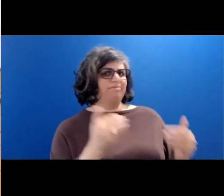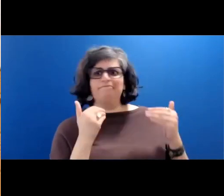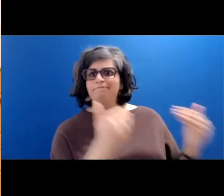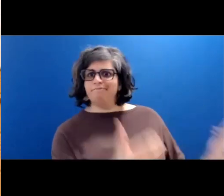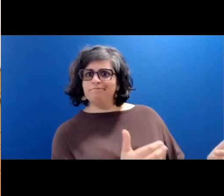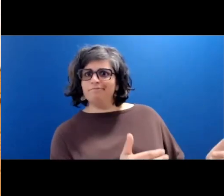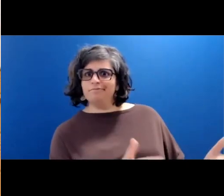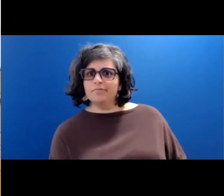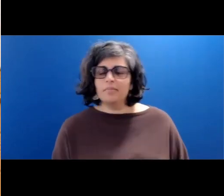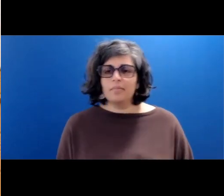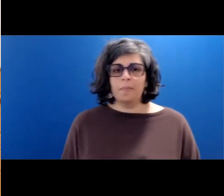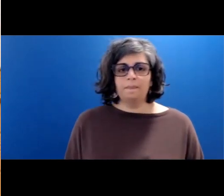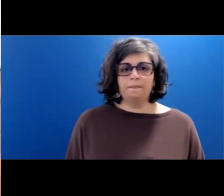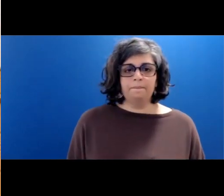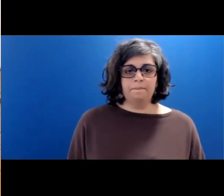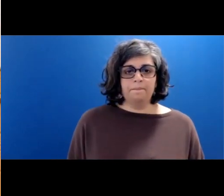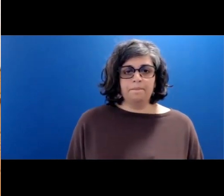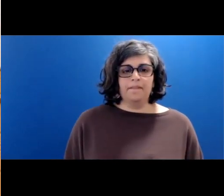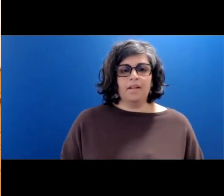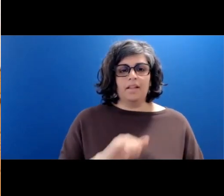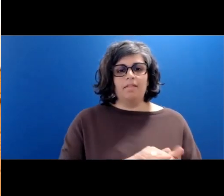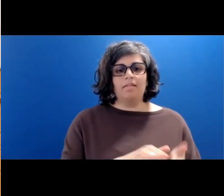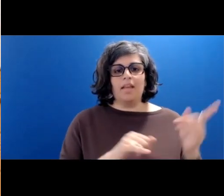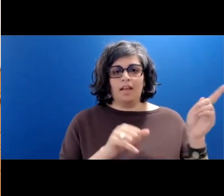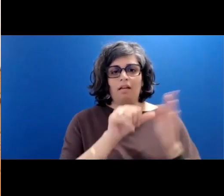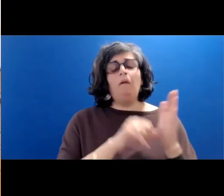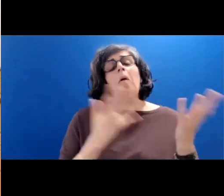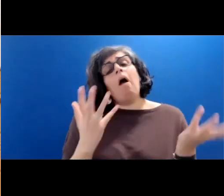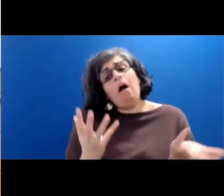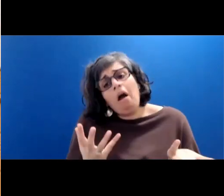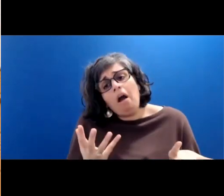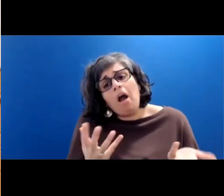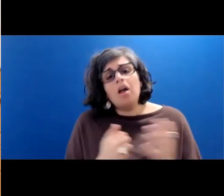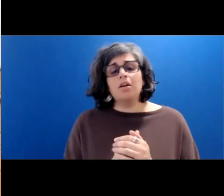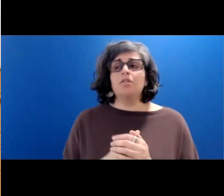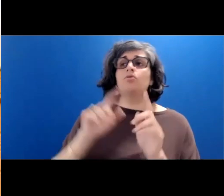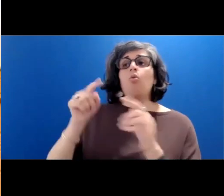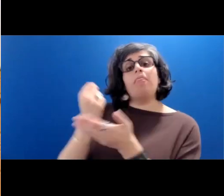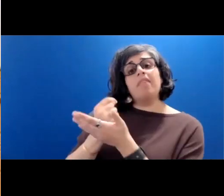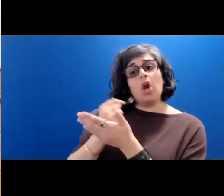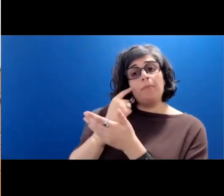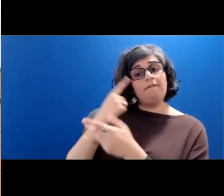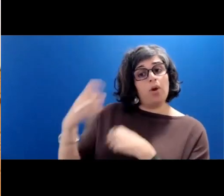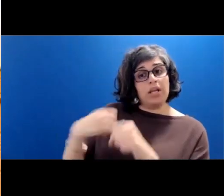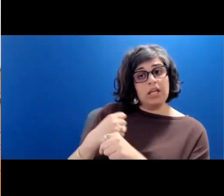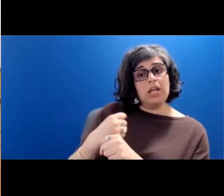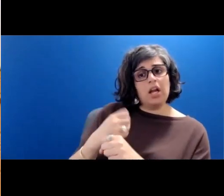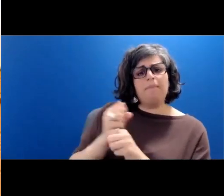"Well, you need to go to therapy for a year and really make sure that you're doing this boob job for the right reasons and not the wrong reasons,